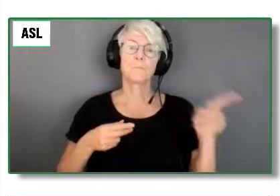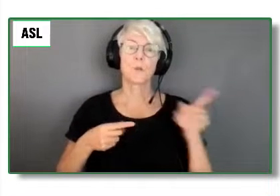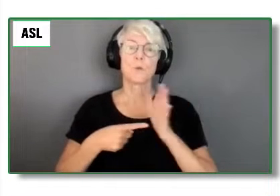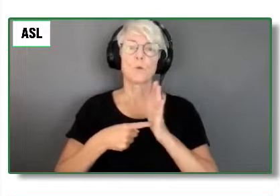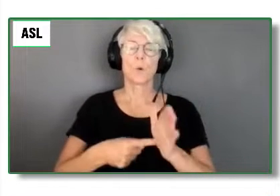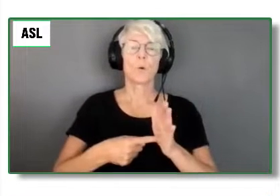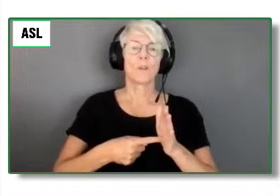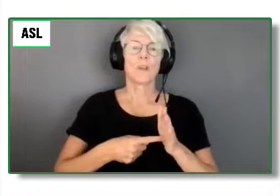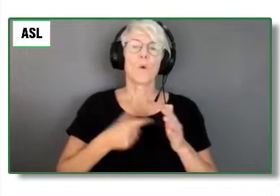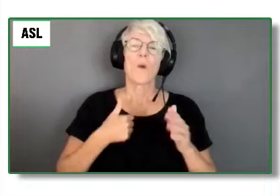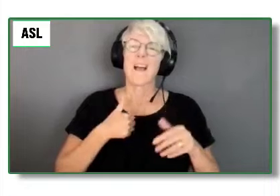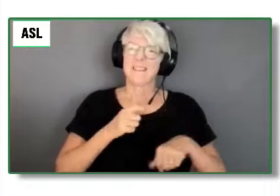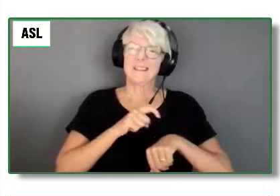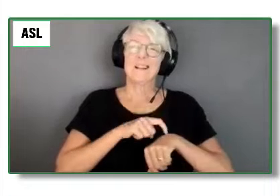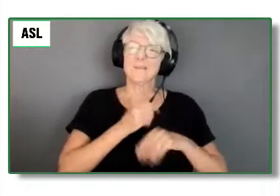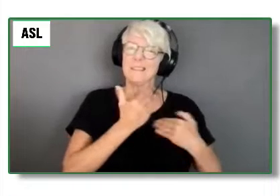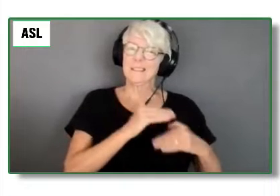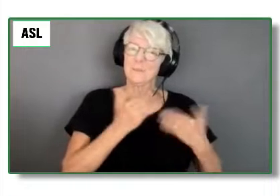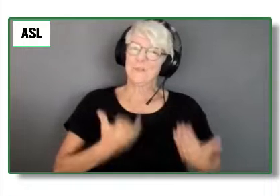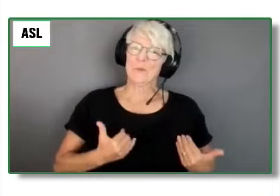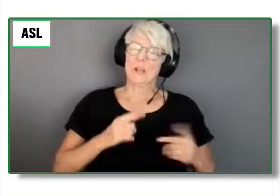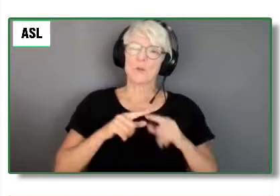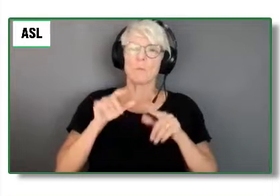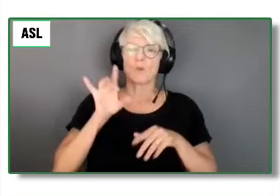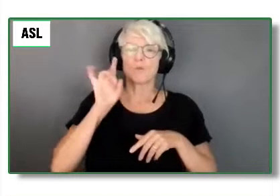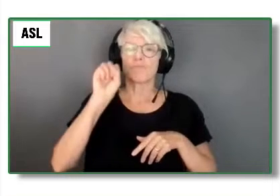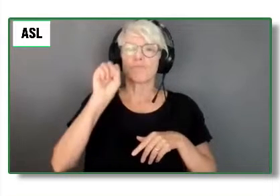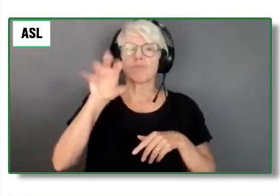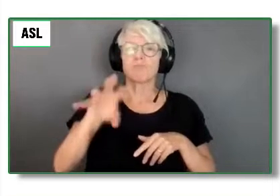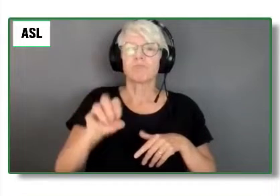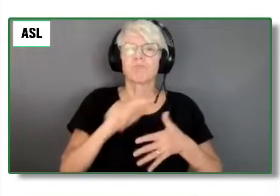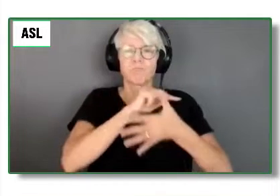going to quickly mention some of the biggest barriers as we see them and they